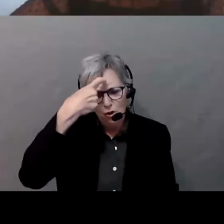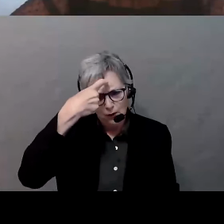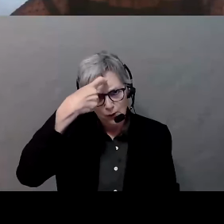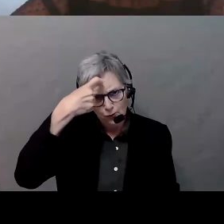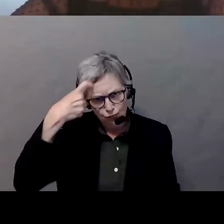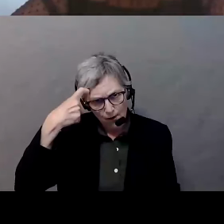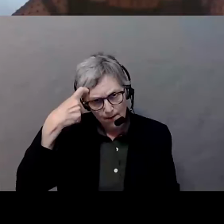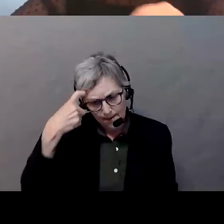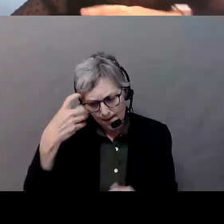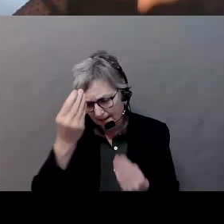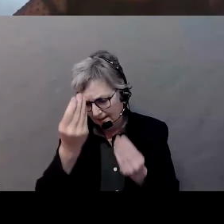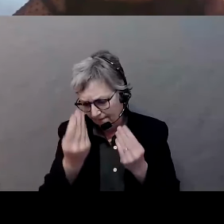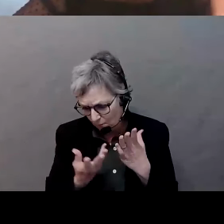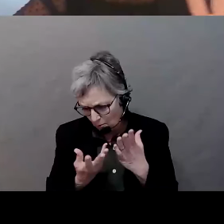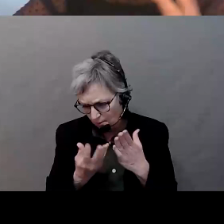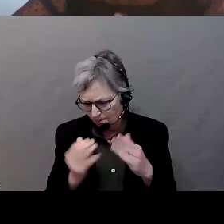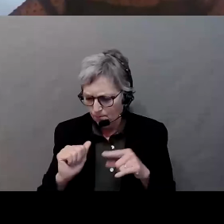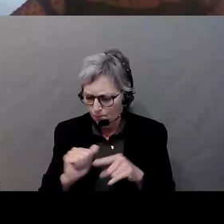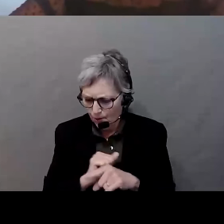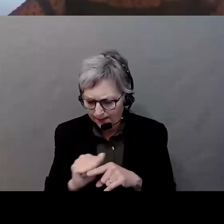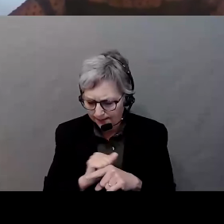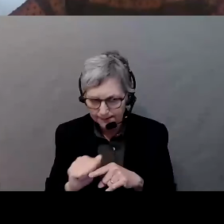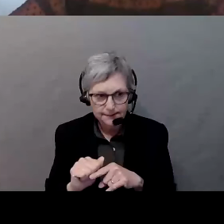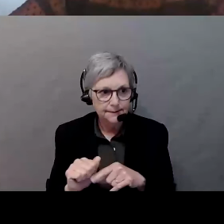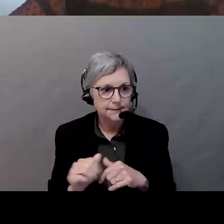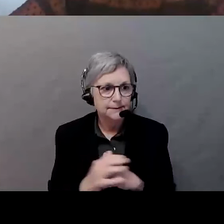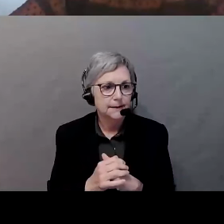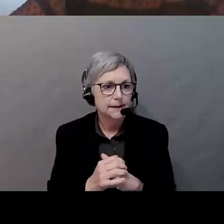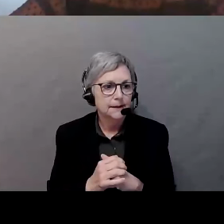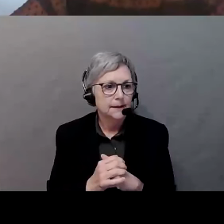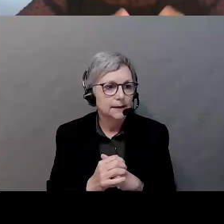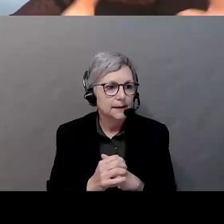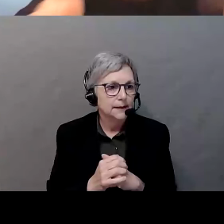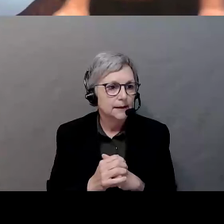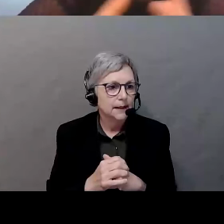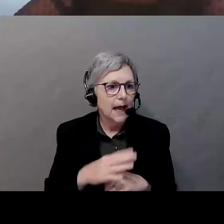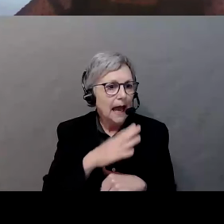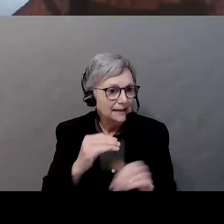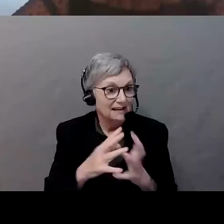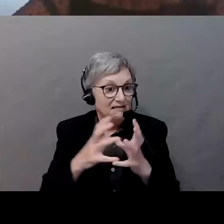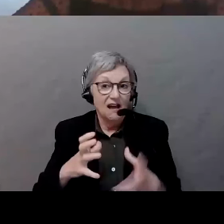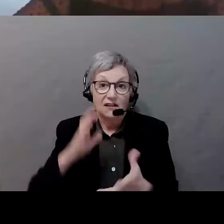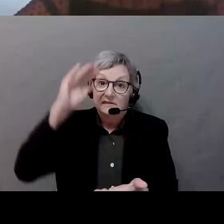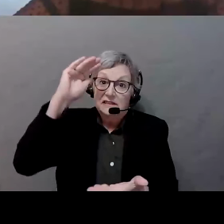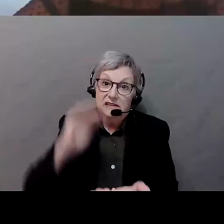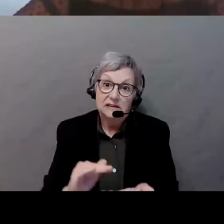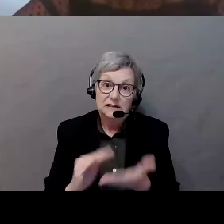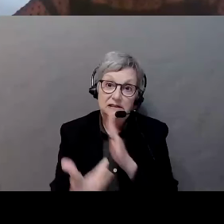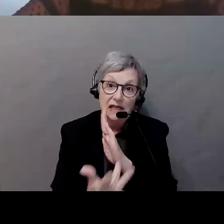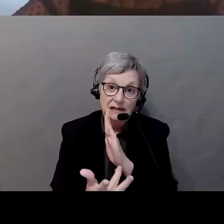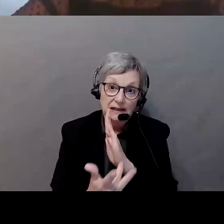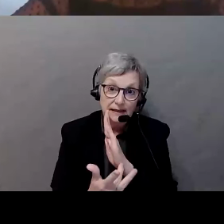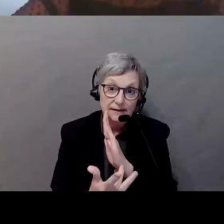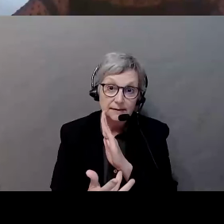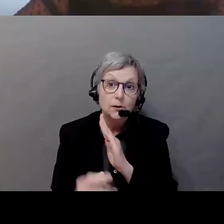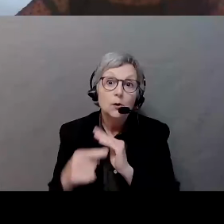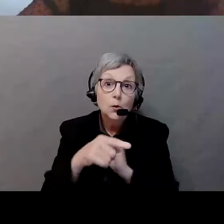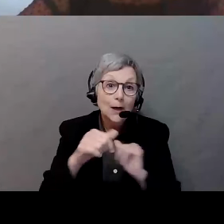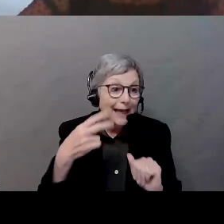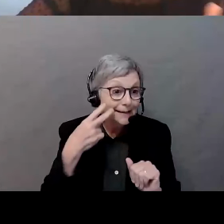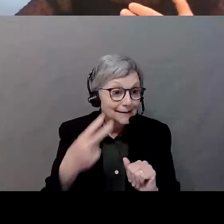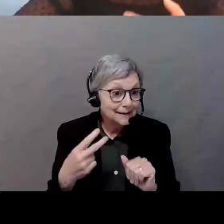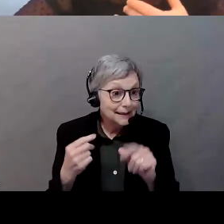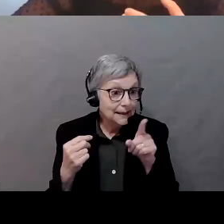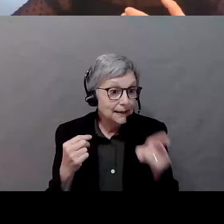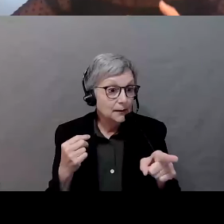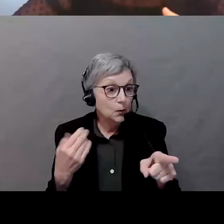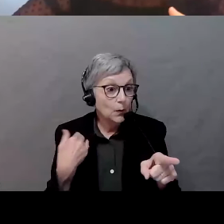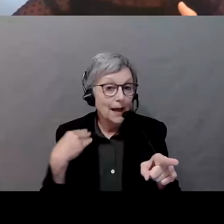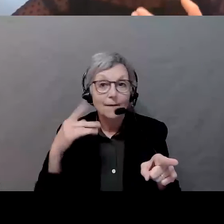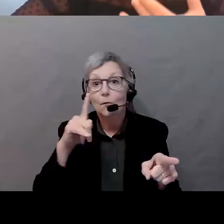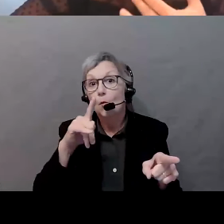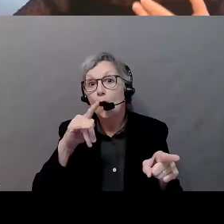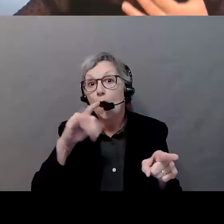VERSUS CONTROL AND A LOT OF DEESCALATION TECHNIQUES. WHERE WE ARE TODAY IS WE HAVE A 100% ELIMINATED